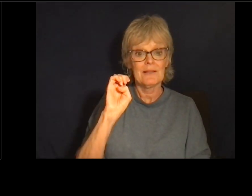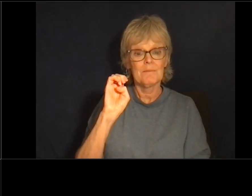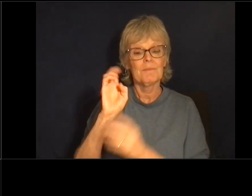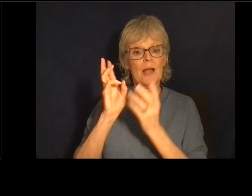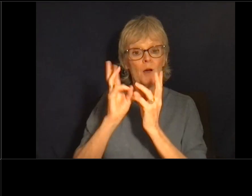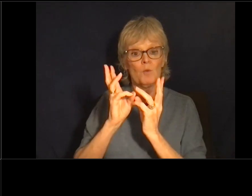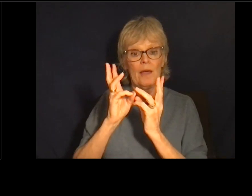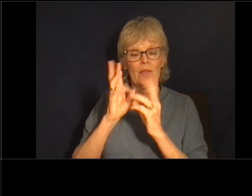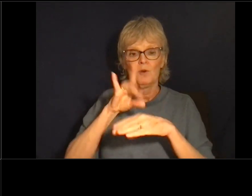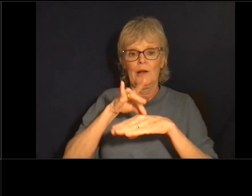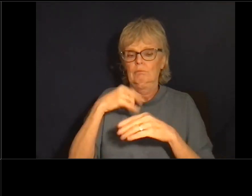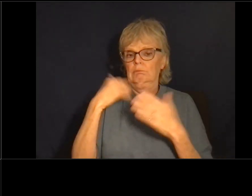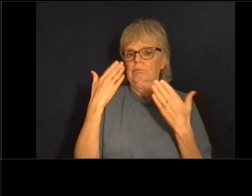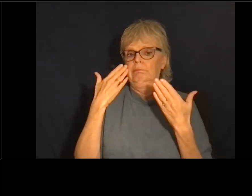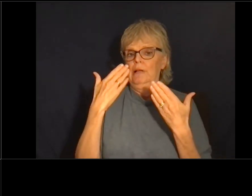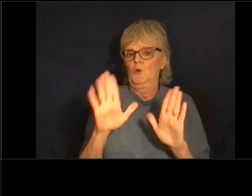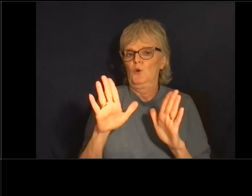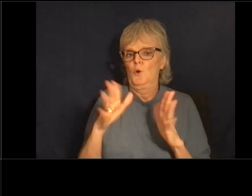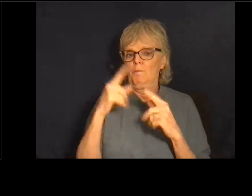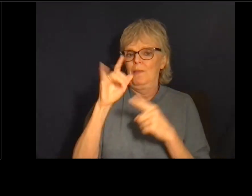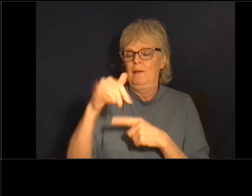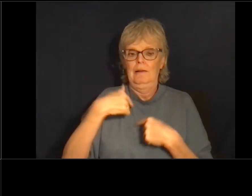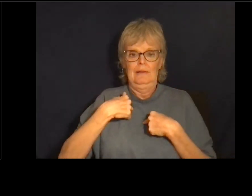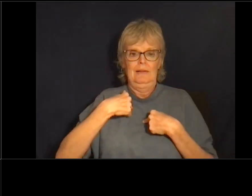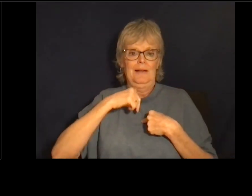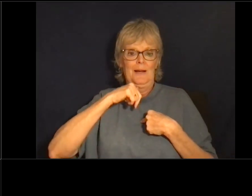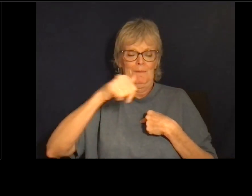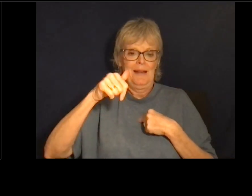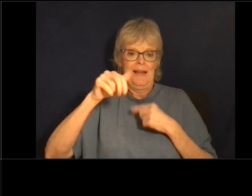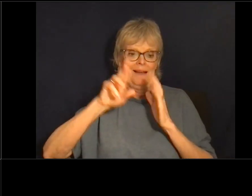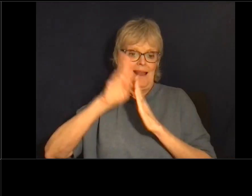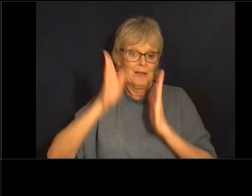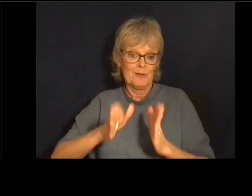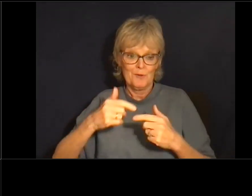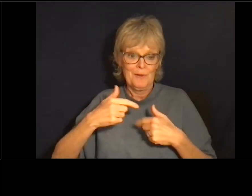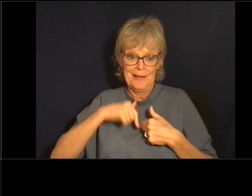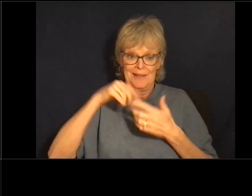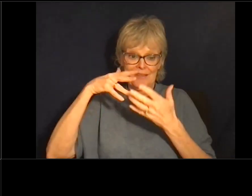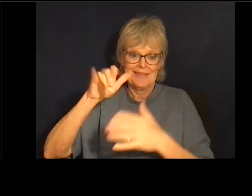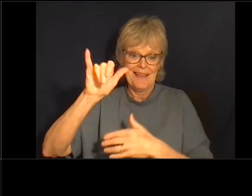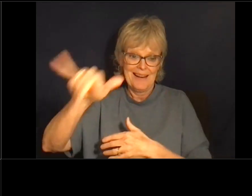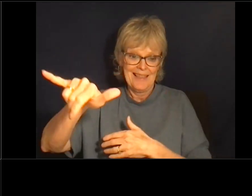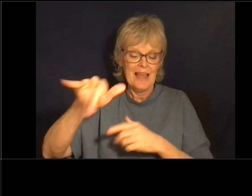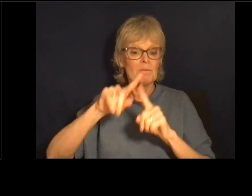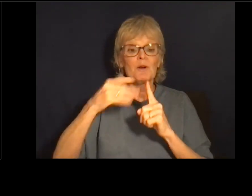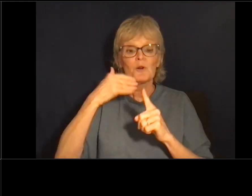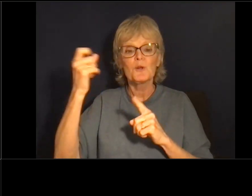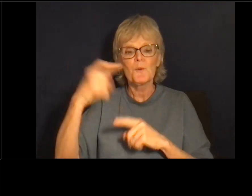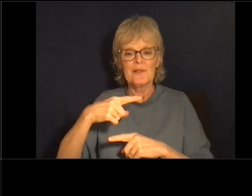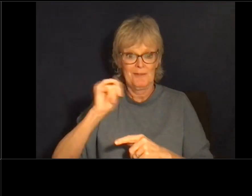I just don't know. I'm not an astronaut and I don't study those kinds of things, but that's a really great question.